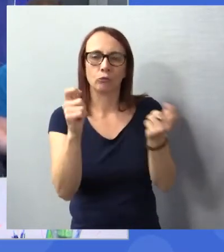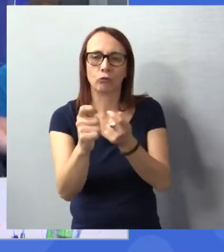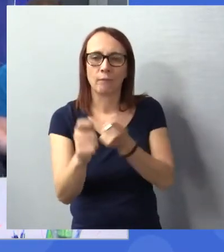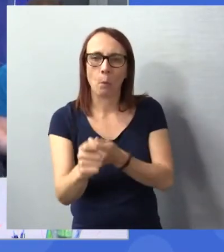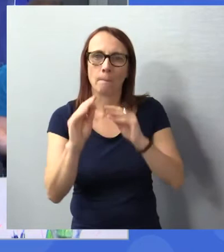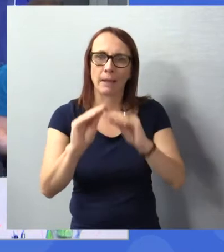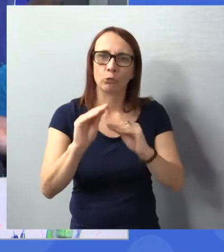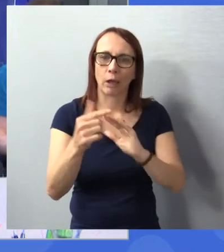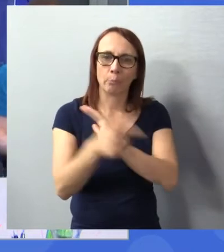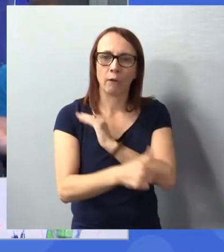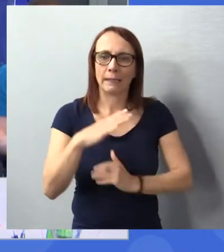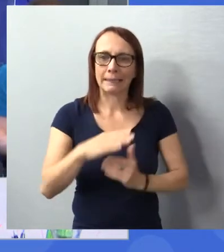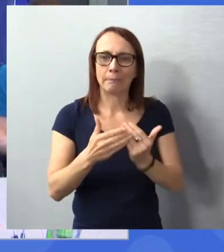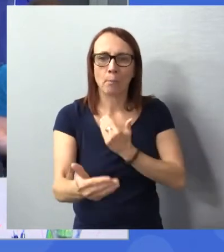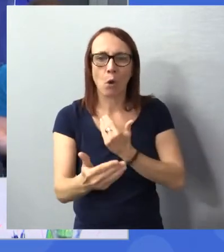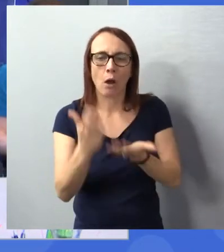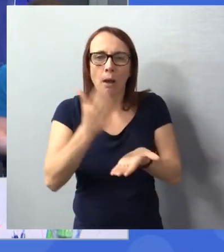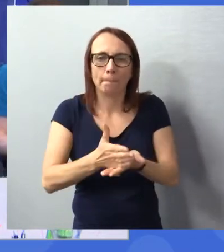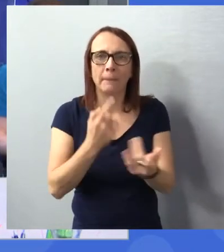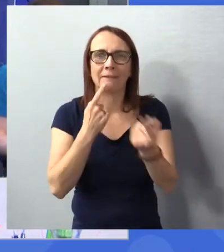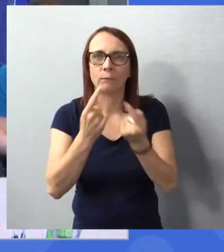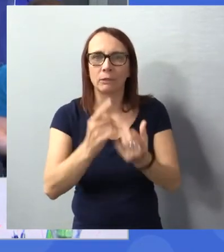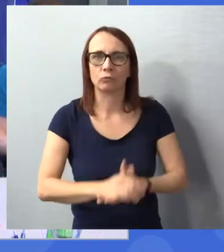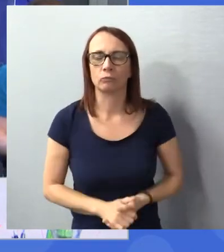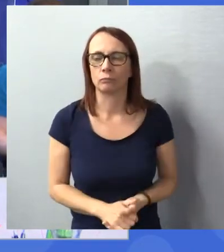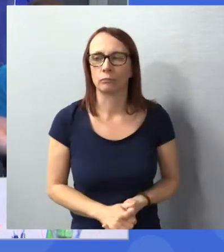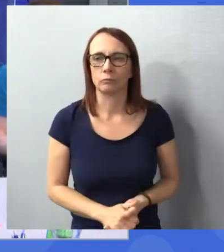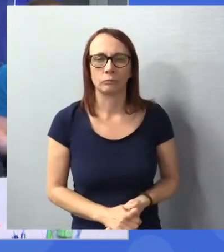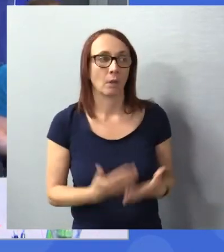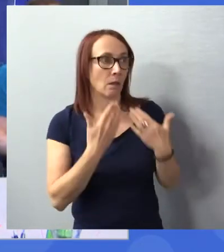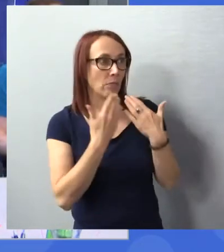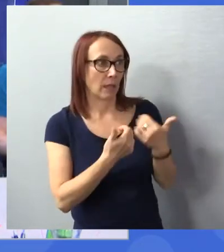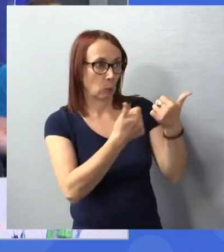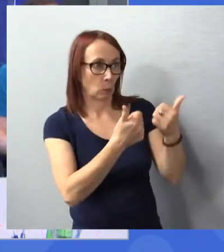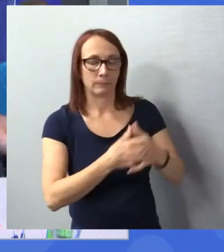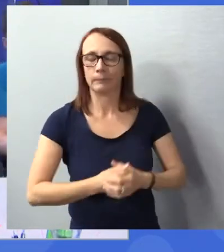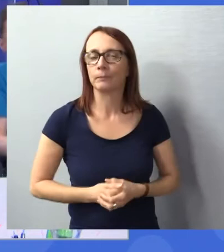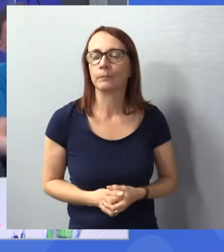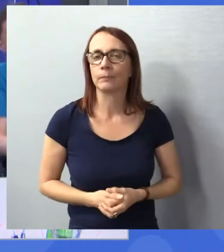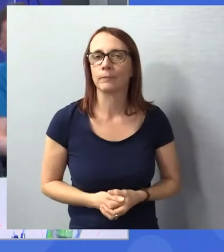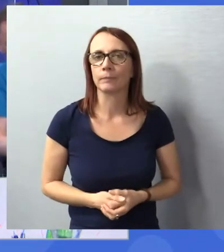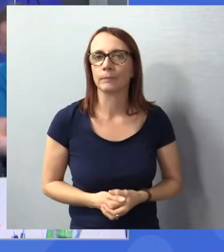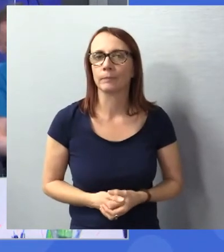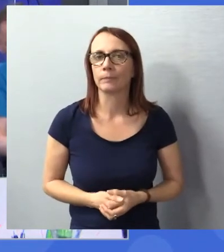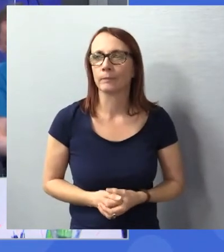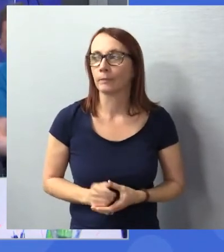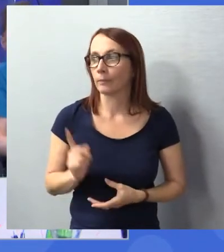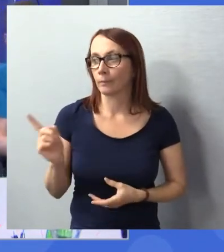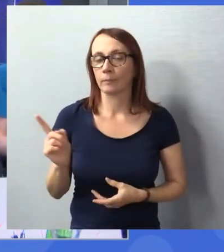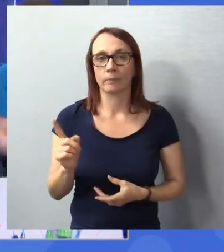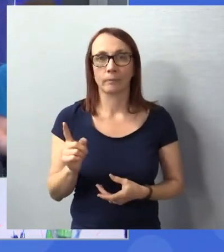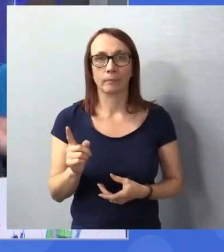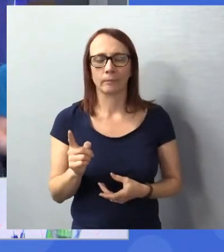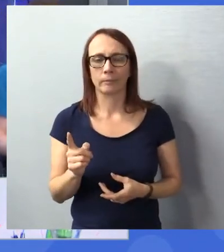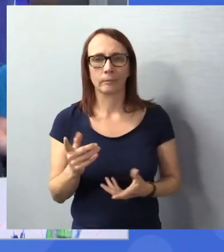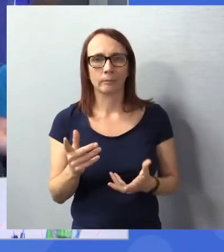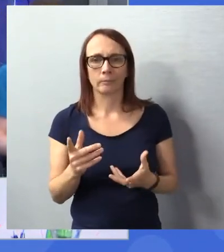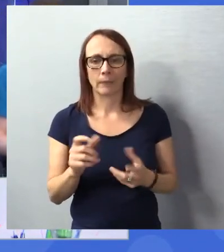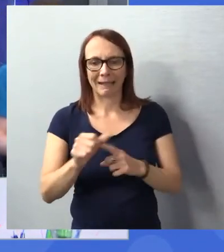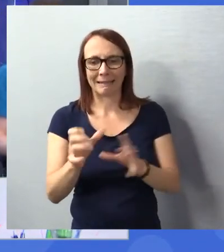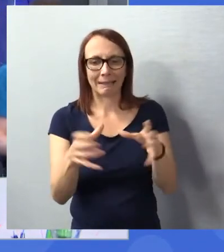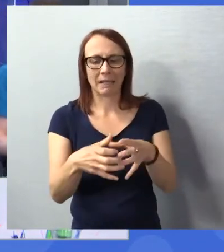poverty thank you Tim I this is on how we move forward together even when there